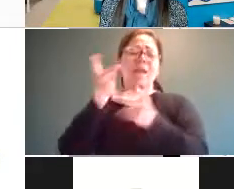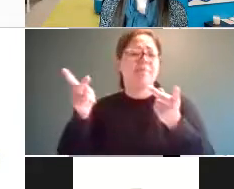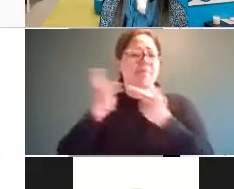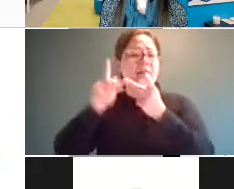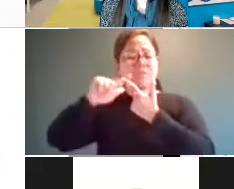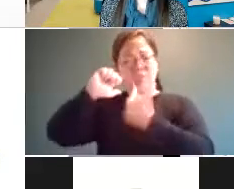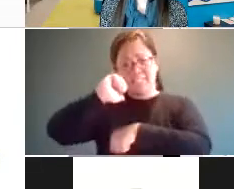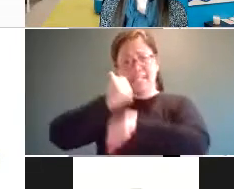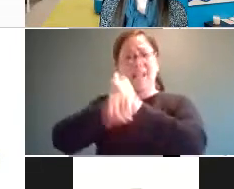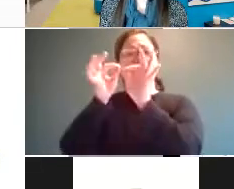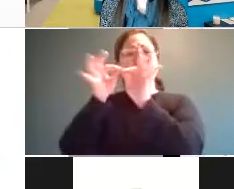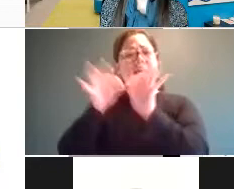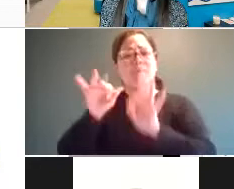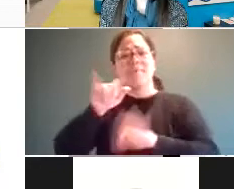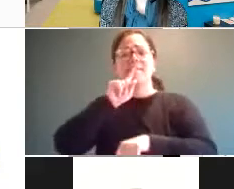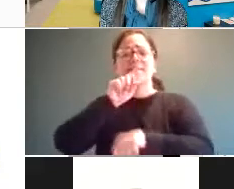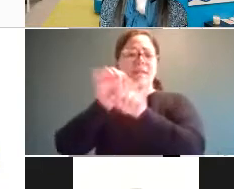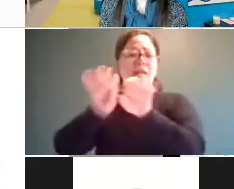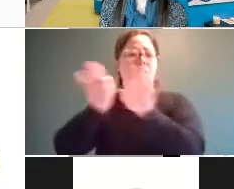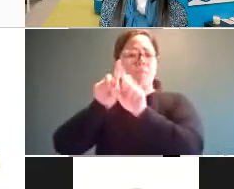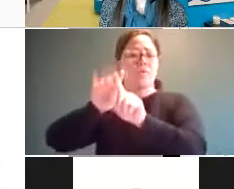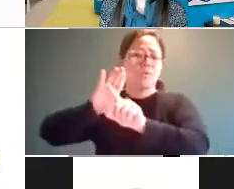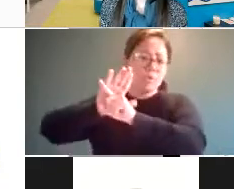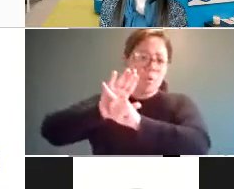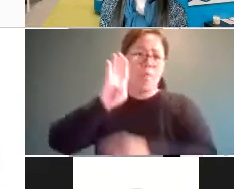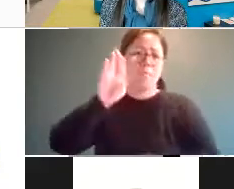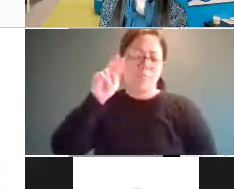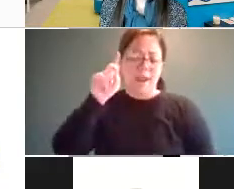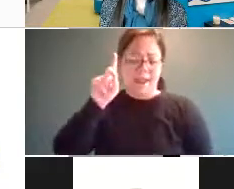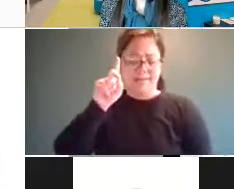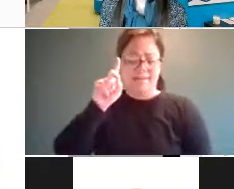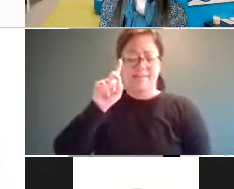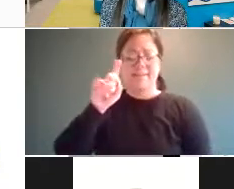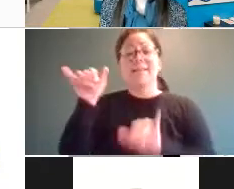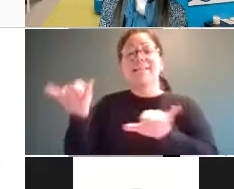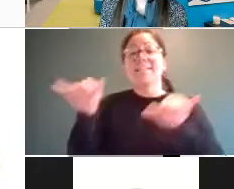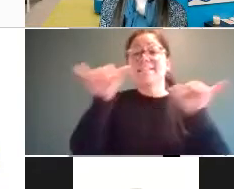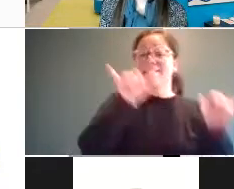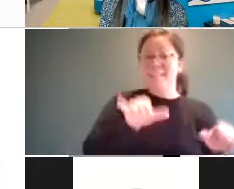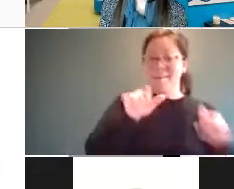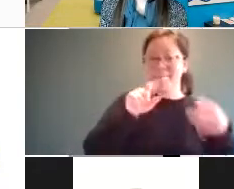that's important to your specific brand. Likewise, include a list of things to be avoided